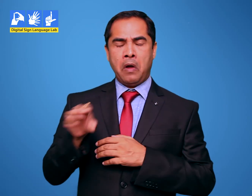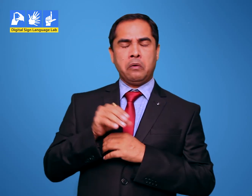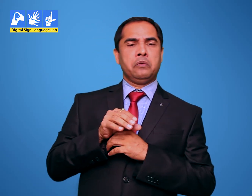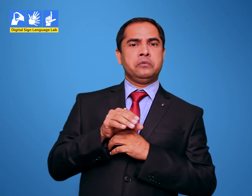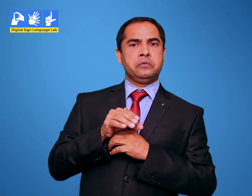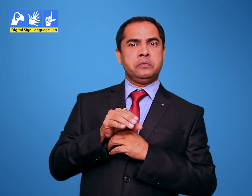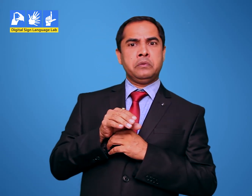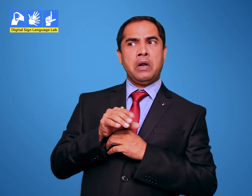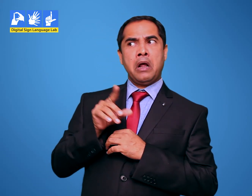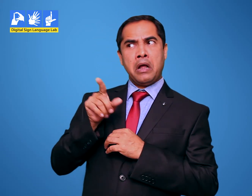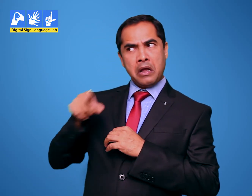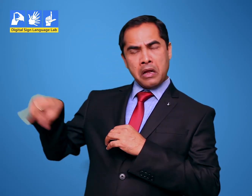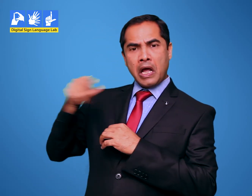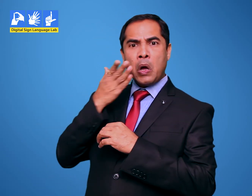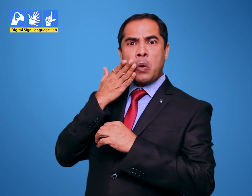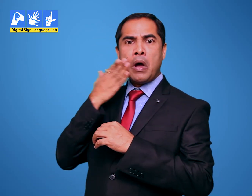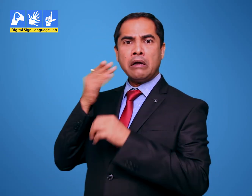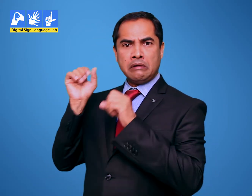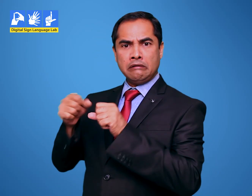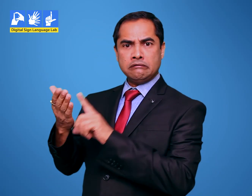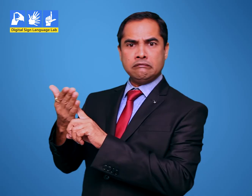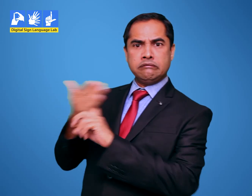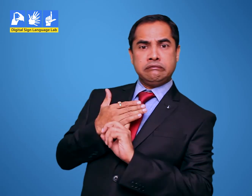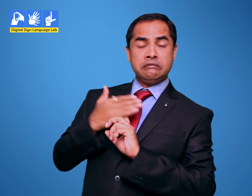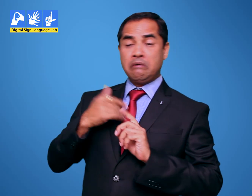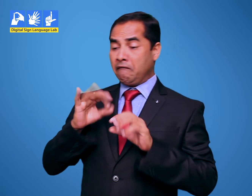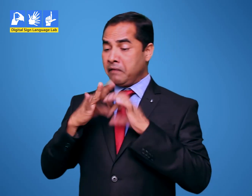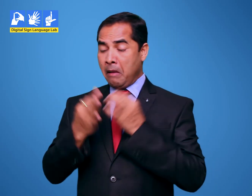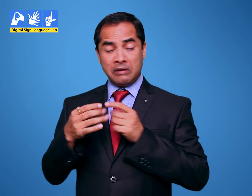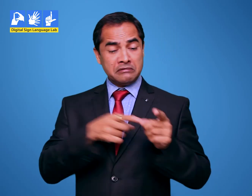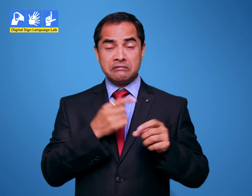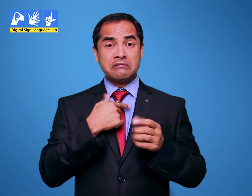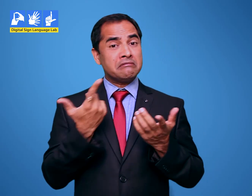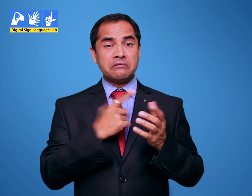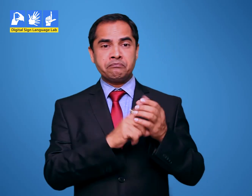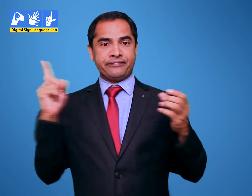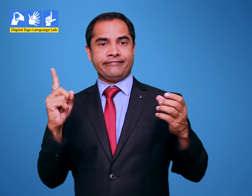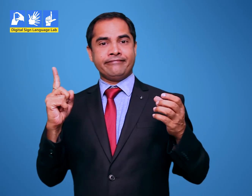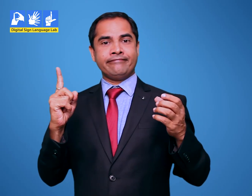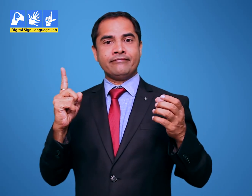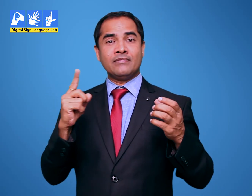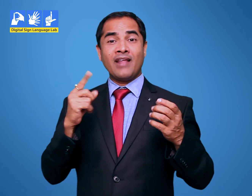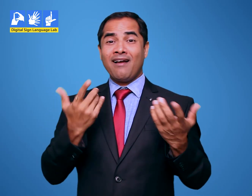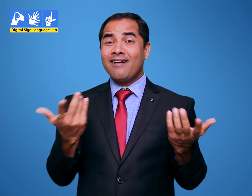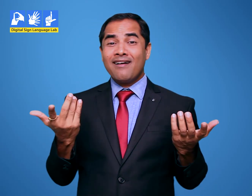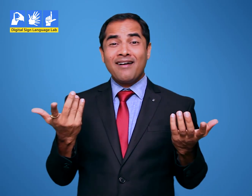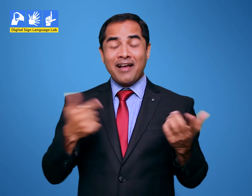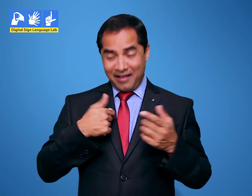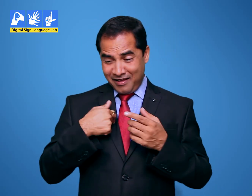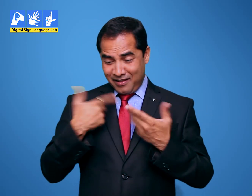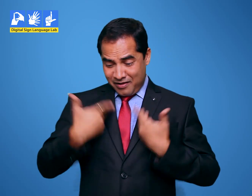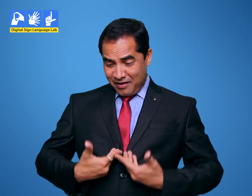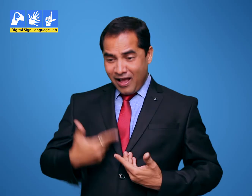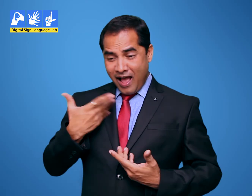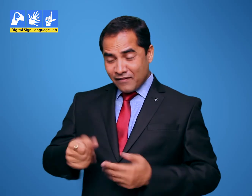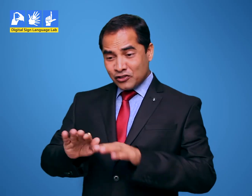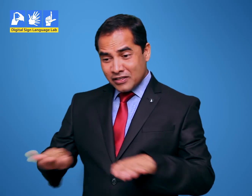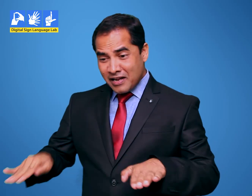people, I found that I was prevented from fulfilling my obligations as a son, a